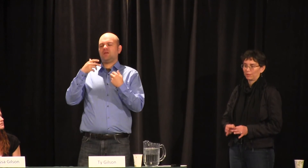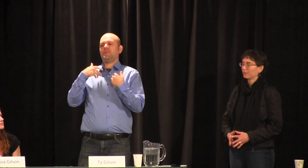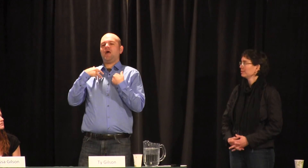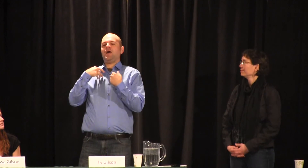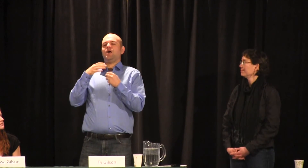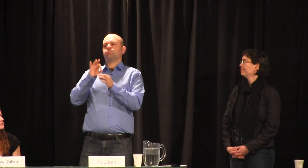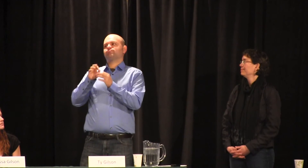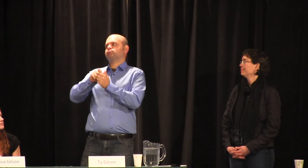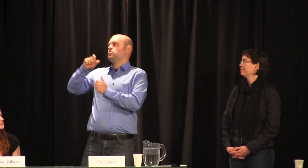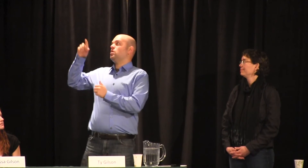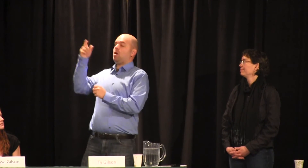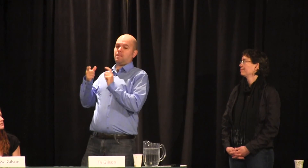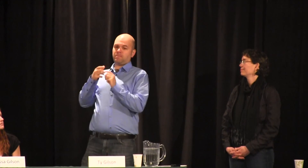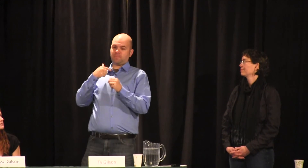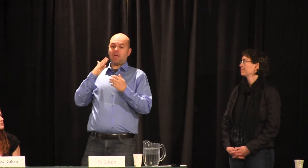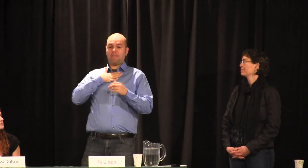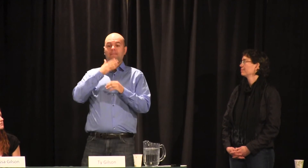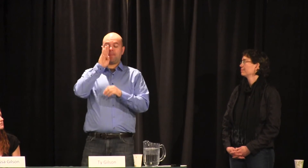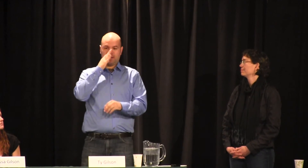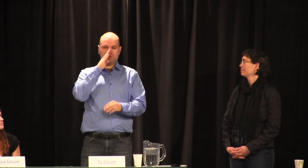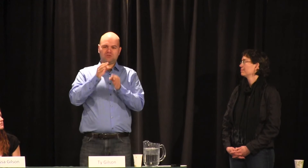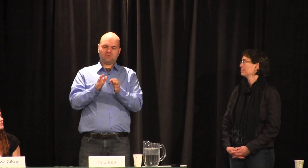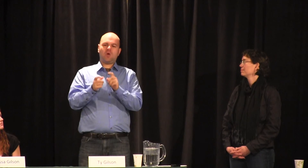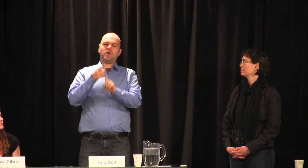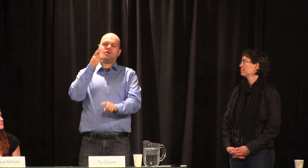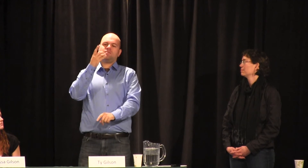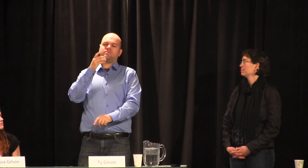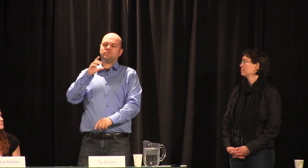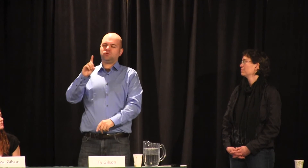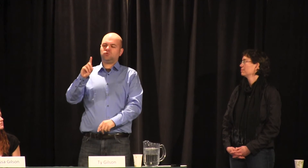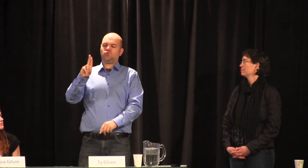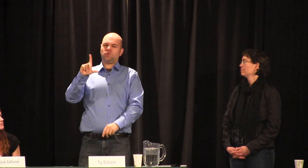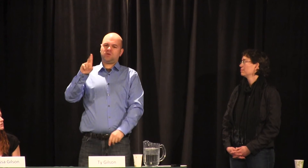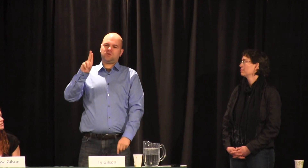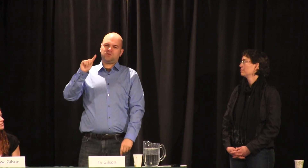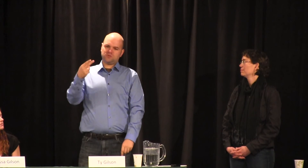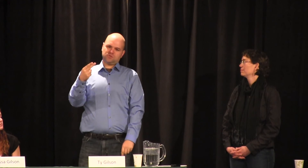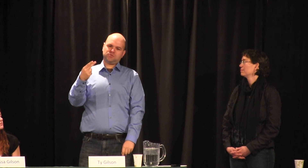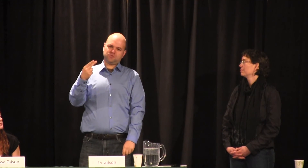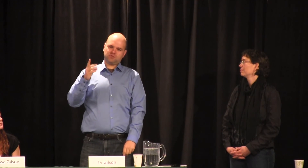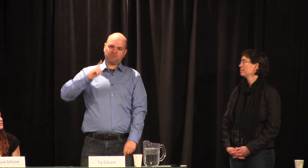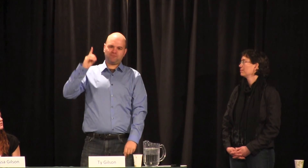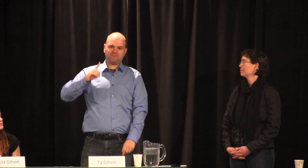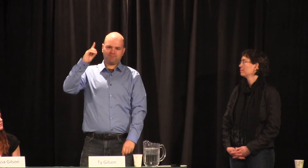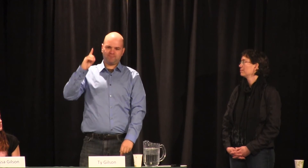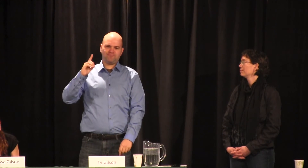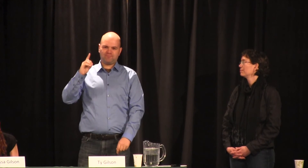And, you know, some of the Bemidji interpreters come from --